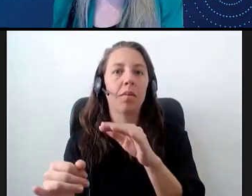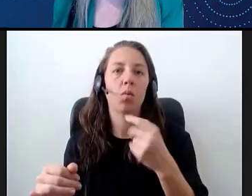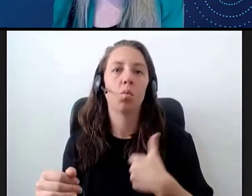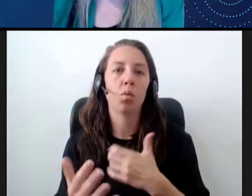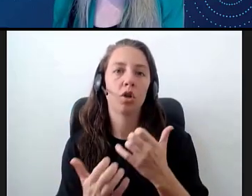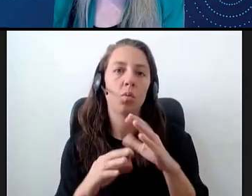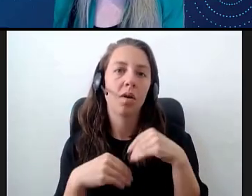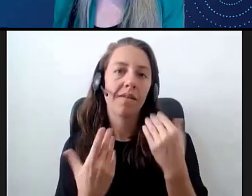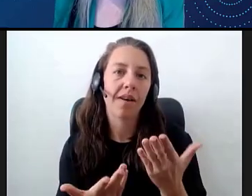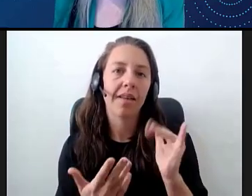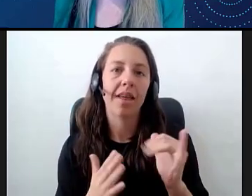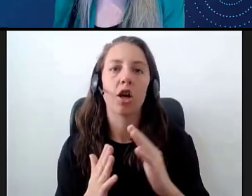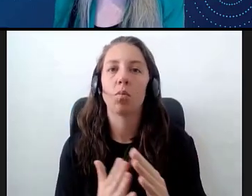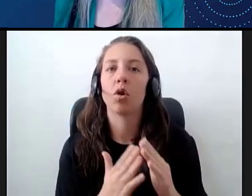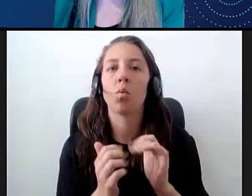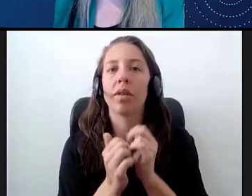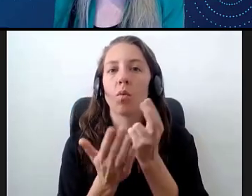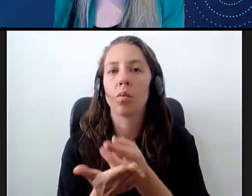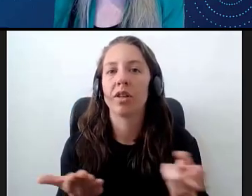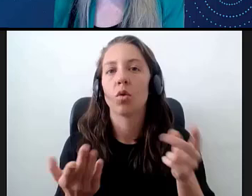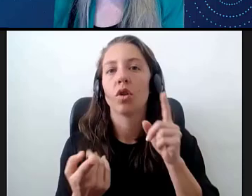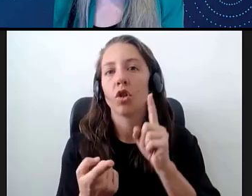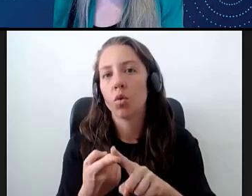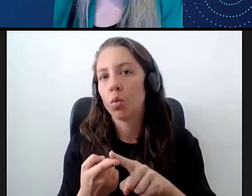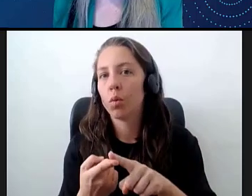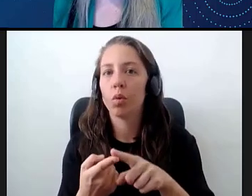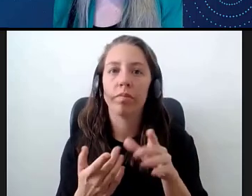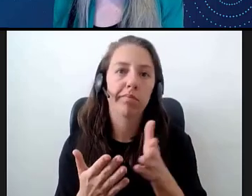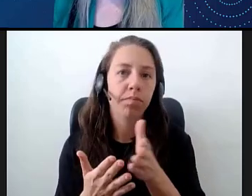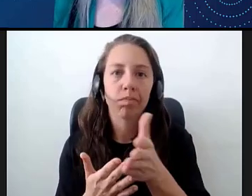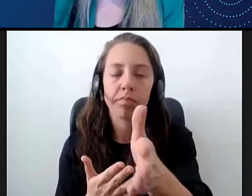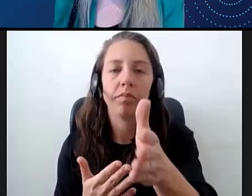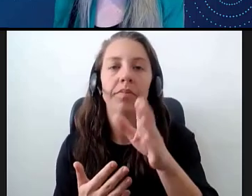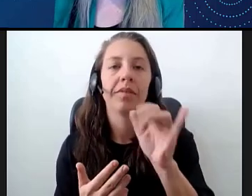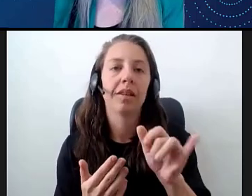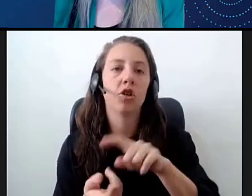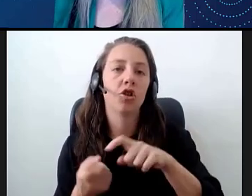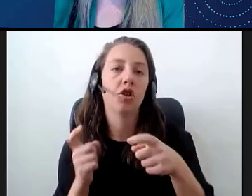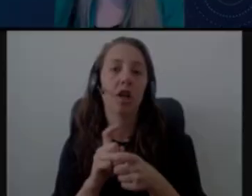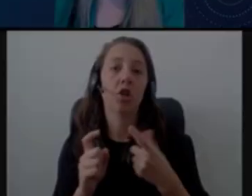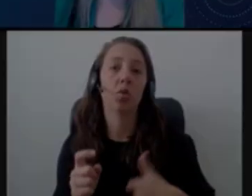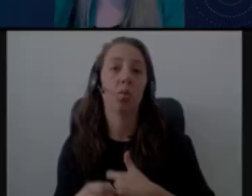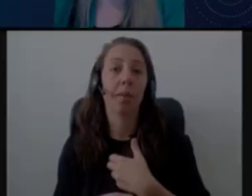with the resources to help navigate all these changes. We have created the central web page